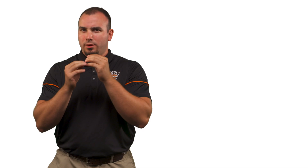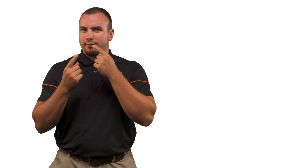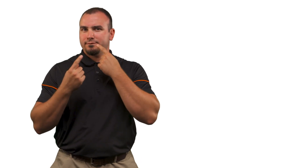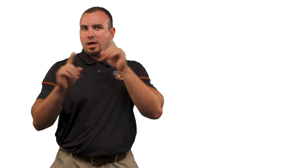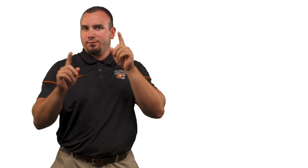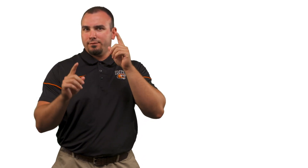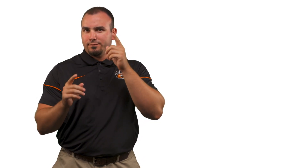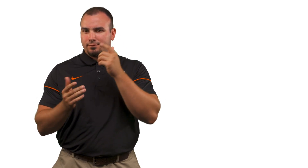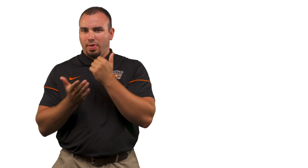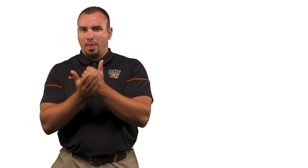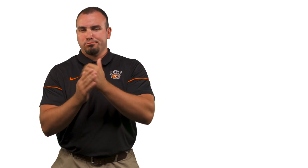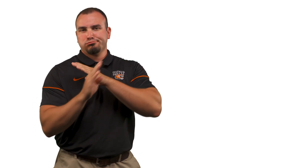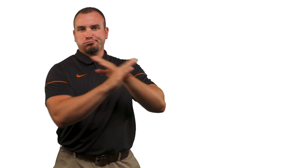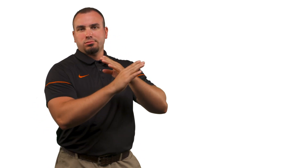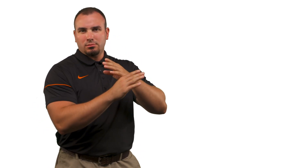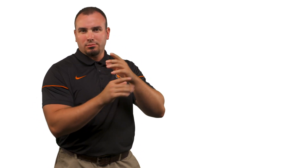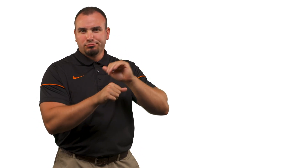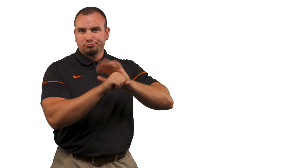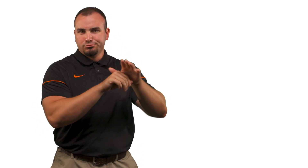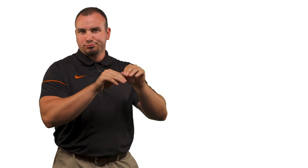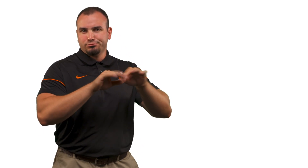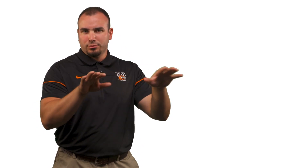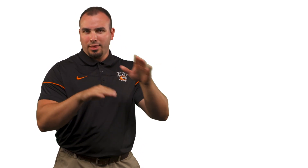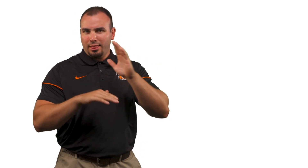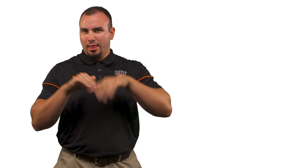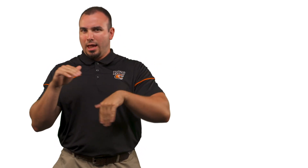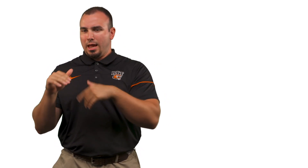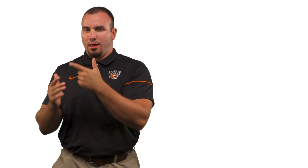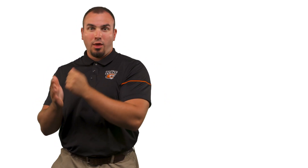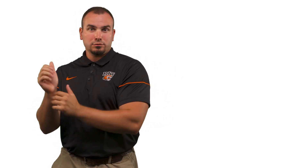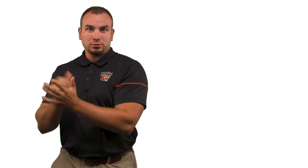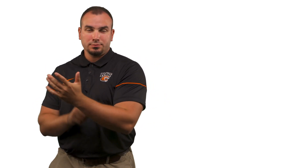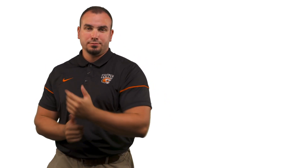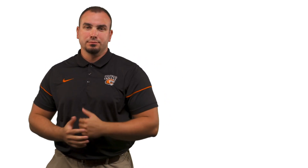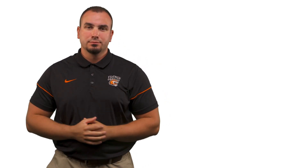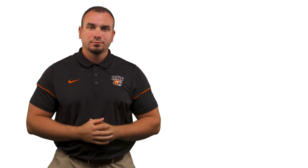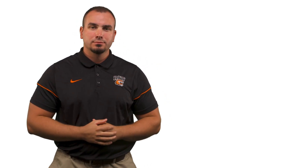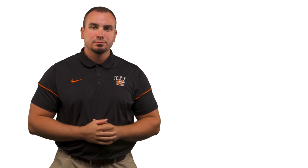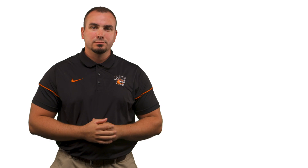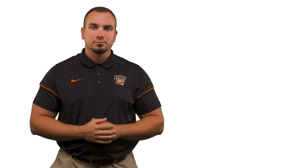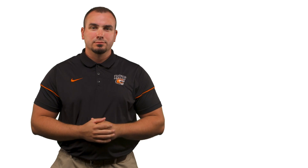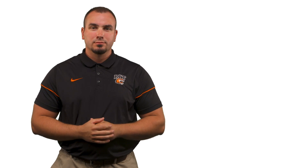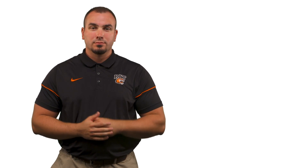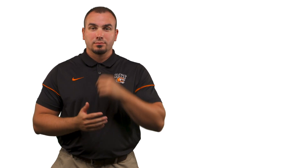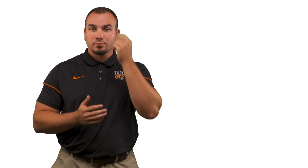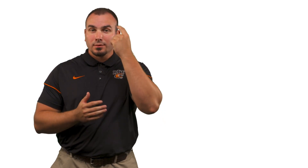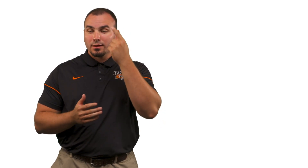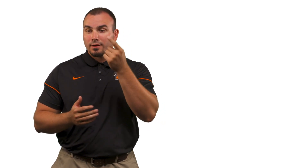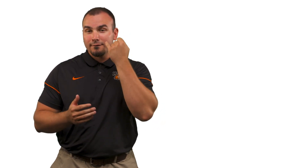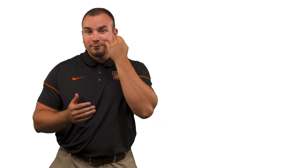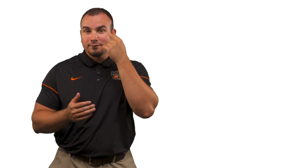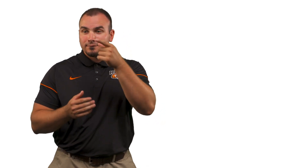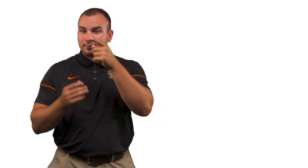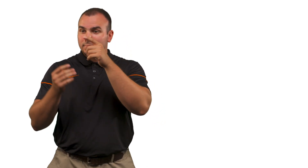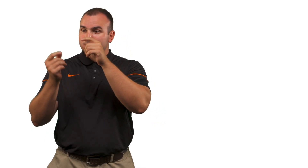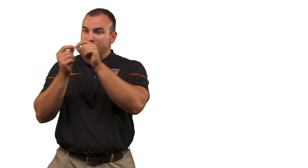Handwashing is more effective to prevent the spread of disease than wearing gloves.